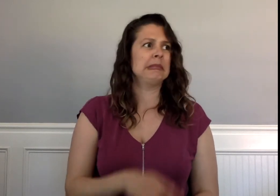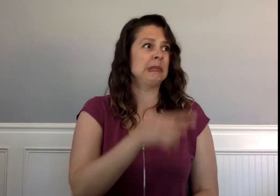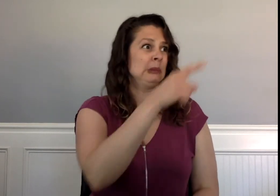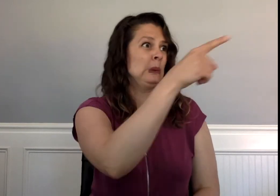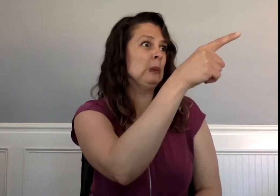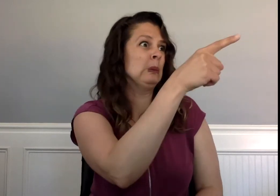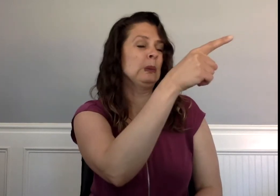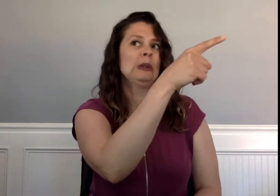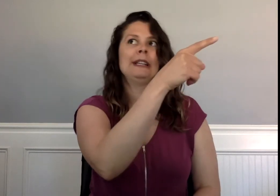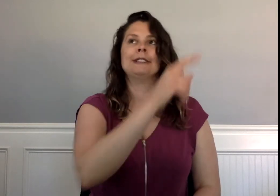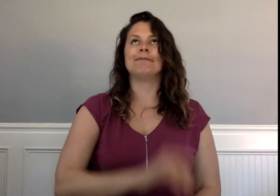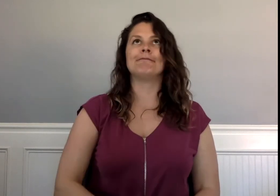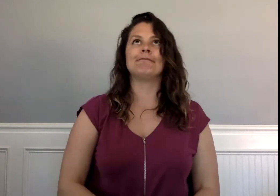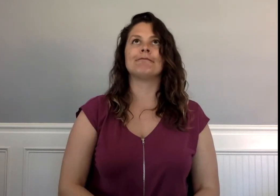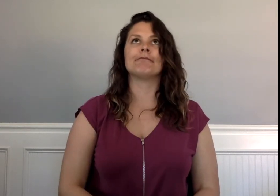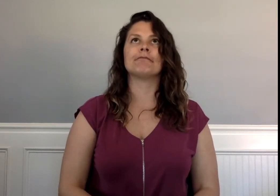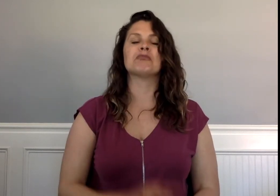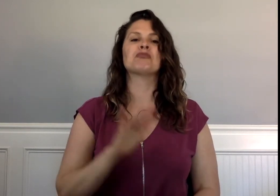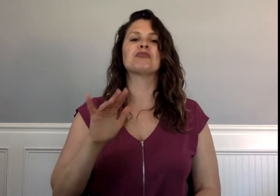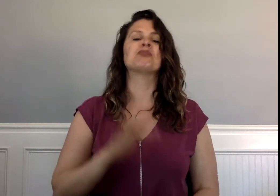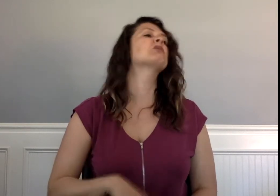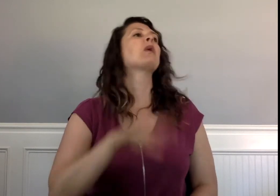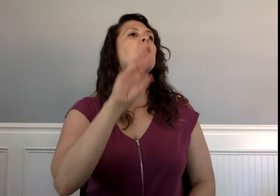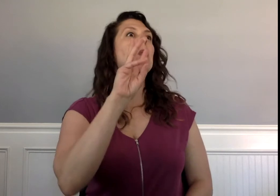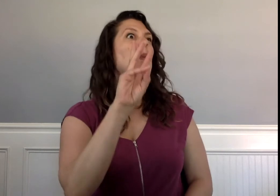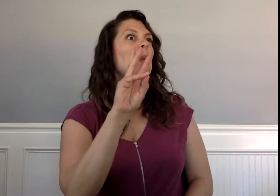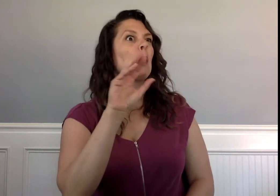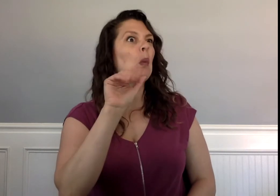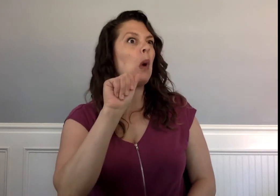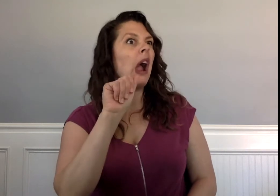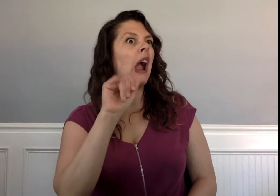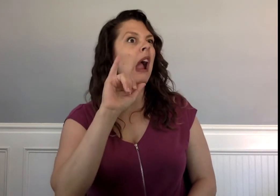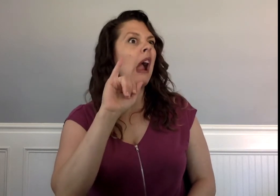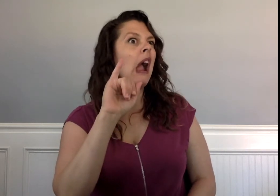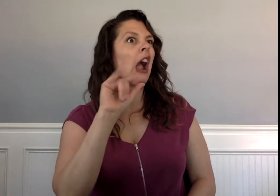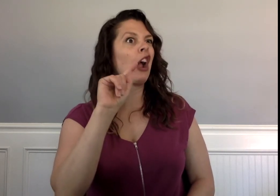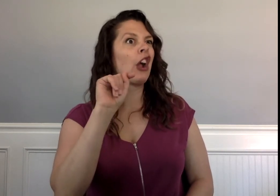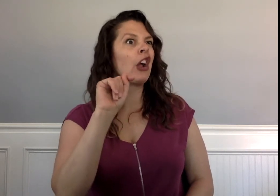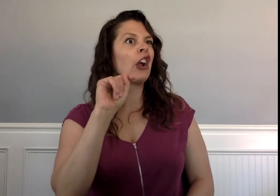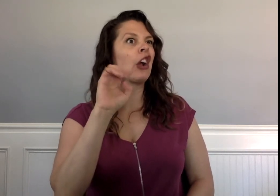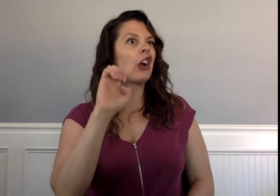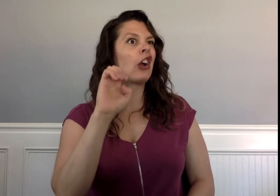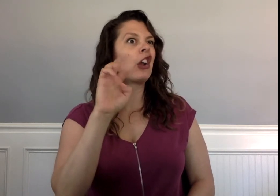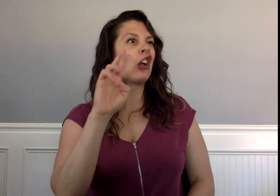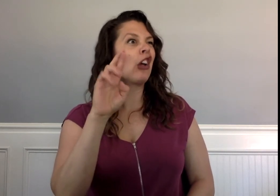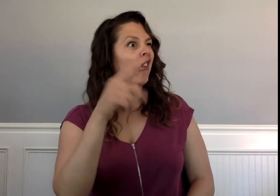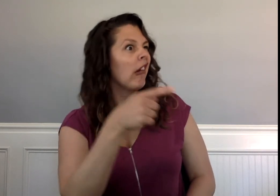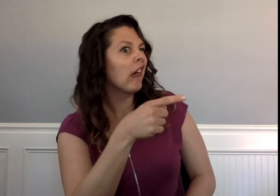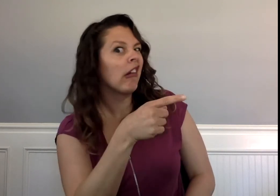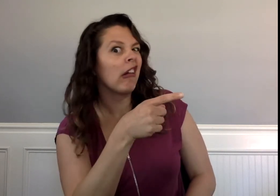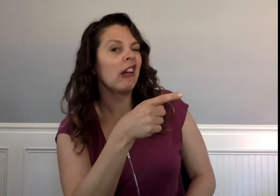Charlie pointed at her and fingerspelled W-A-I-T-E-R?